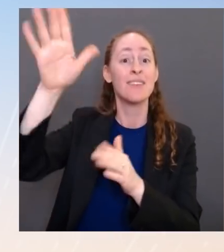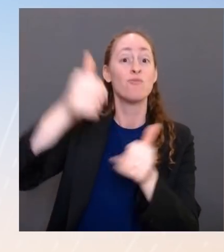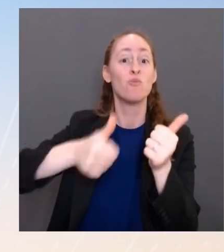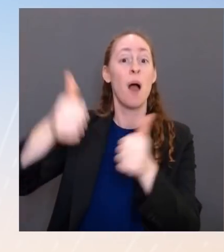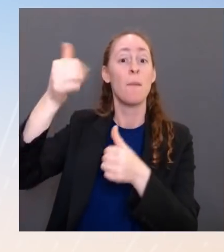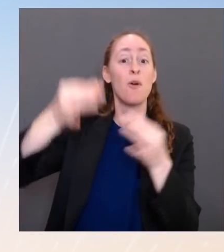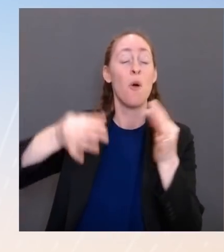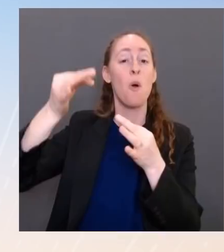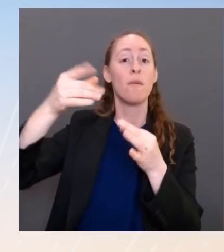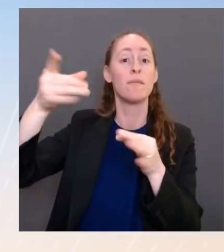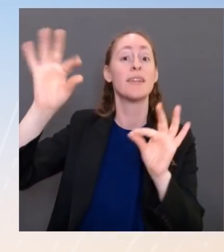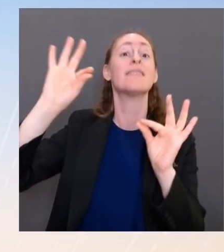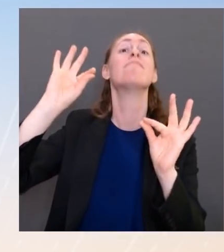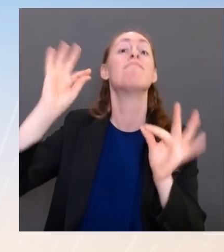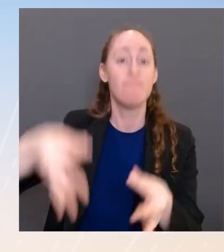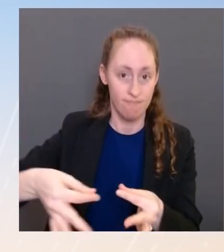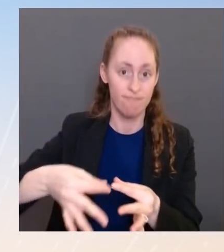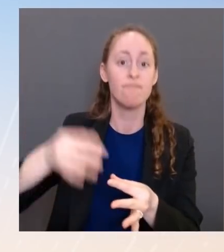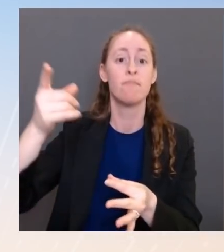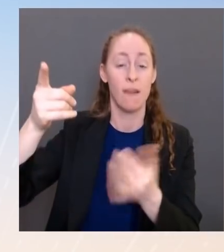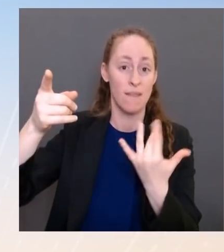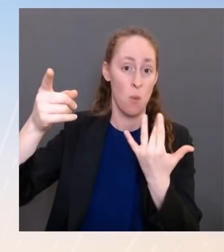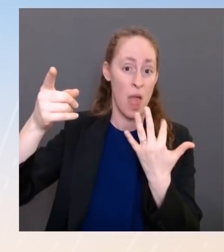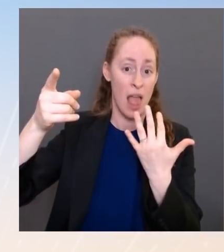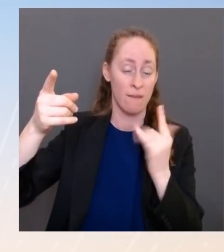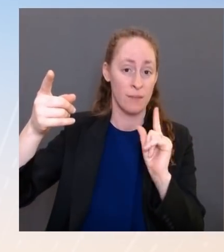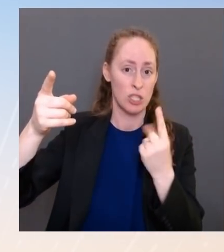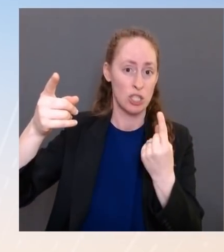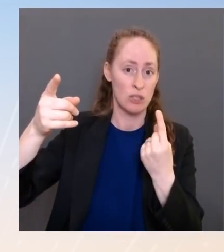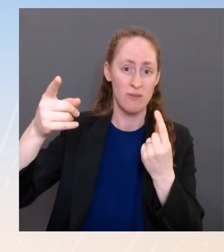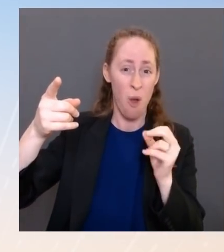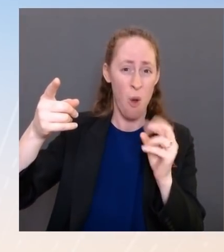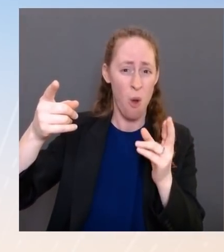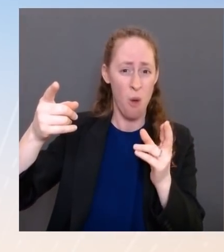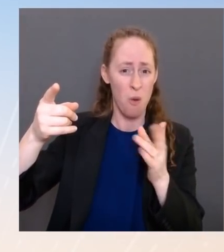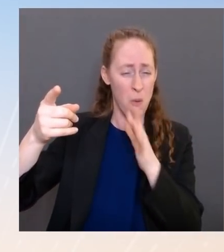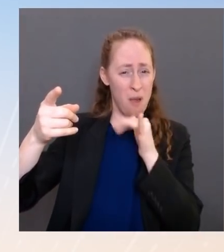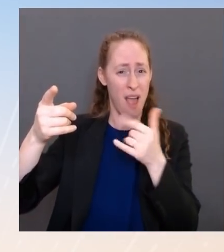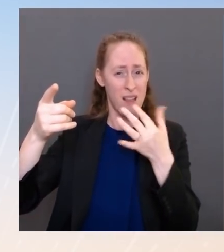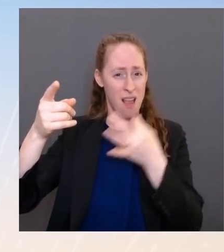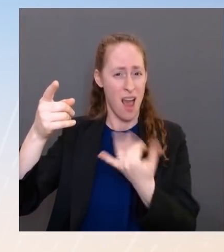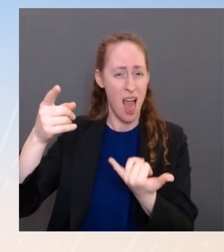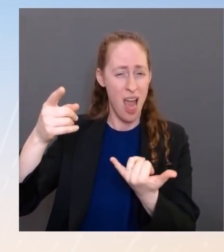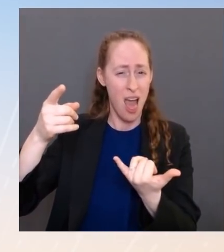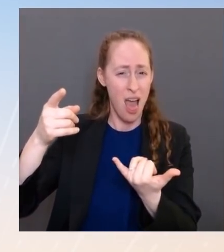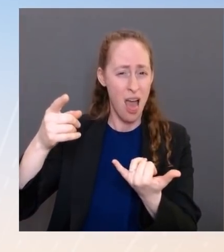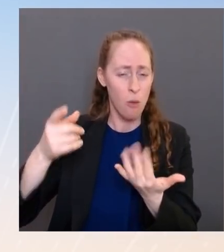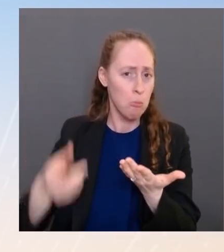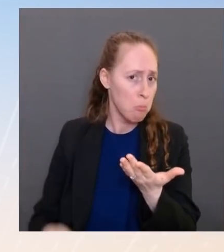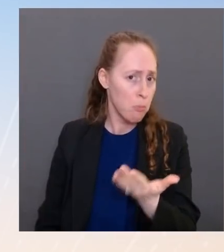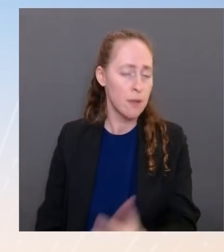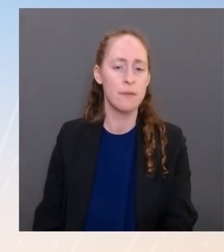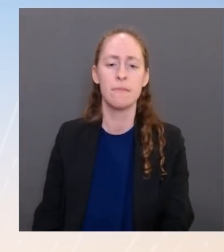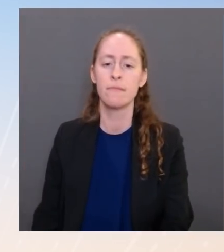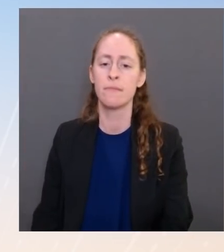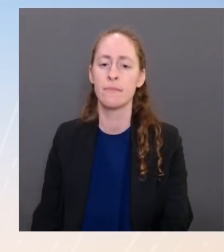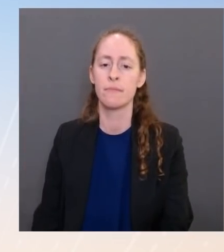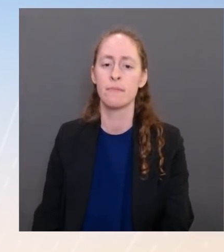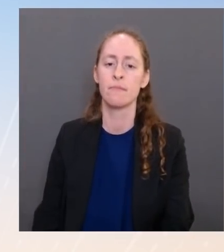Ms. Psaki: I think we've been clear from the beginning that we are not going to announce specific steps until we have a final opinion. Go ahead.